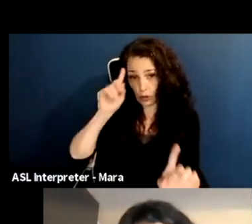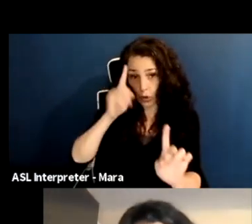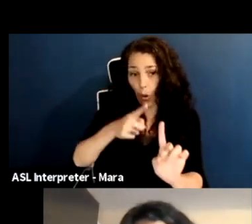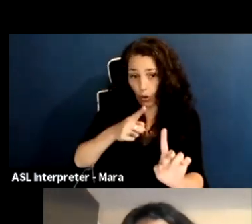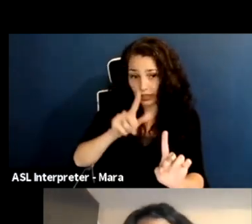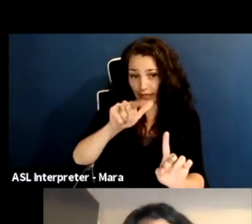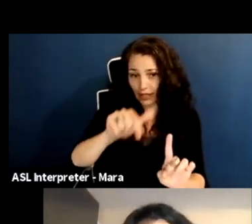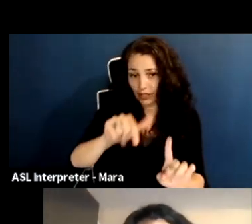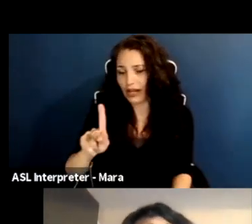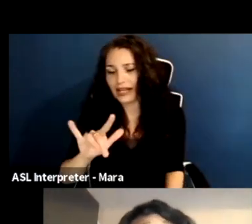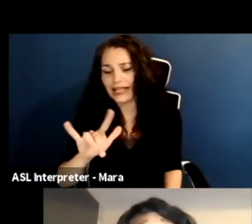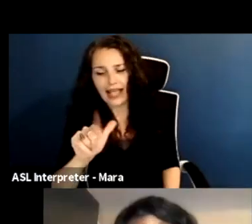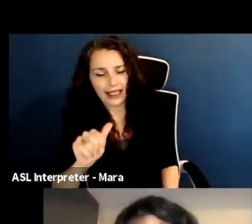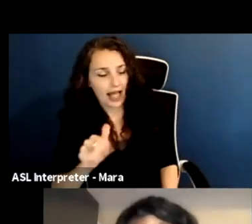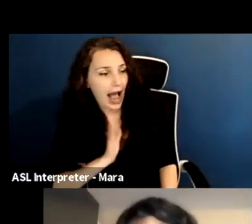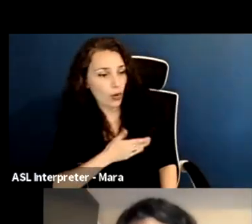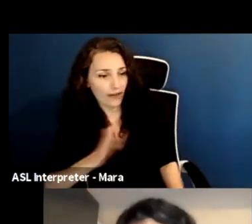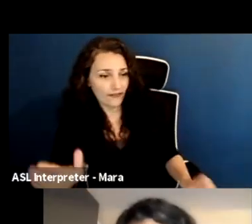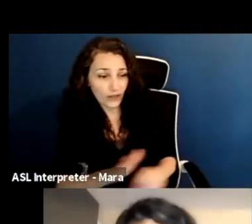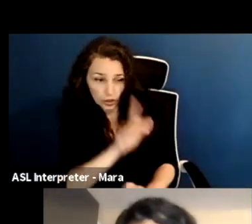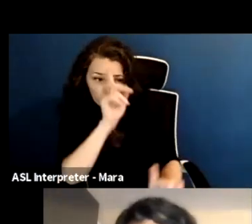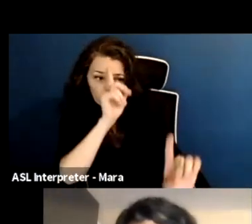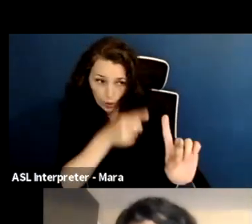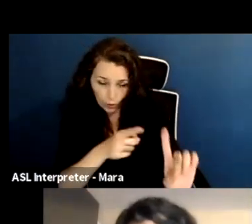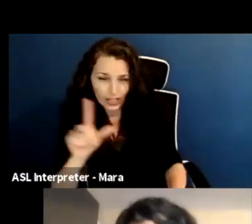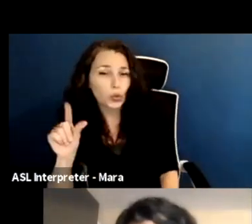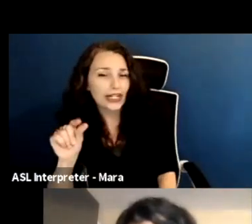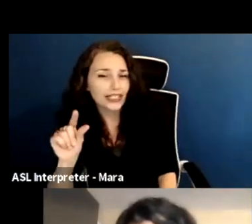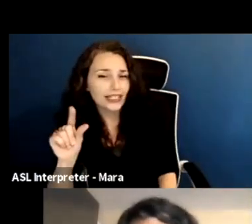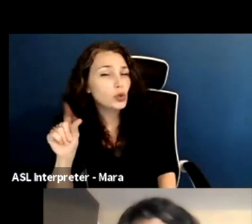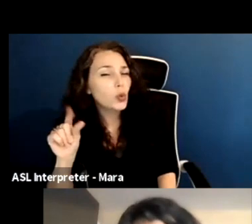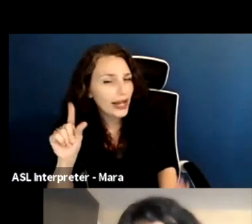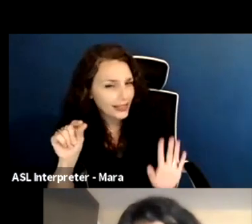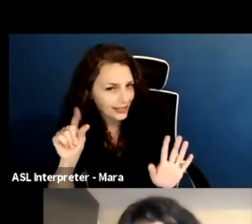And because of the exposure that